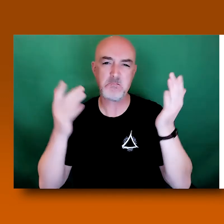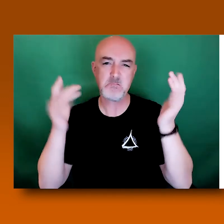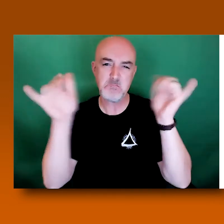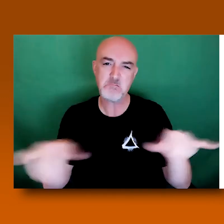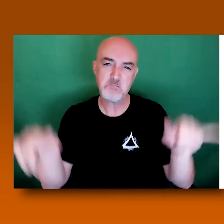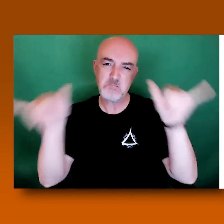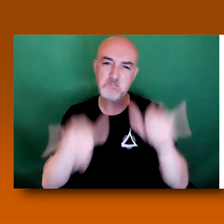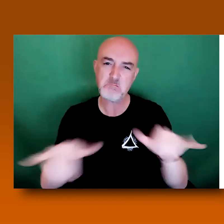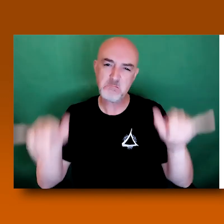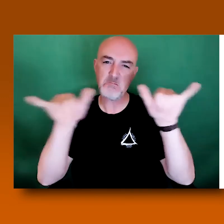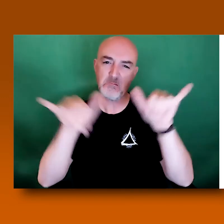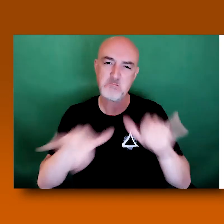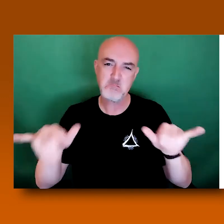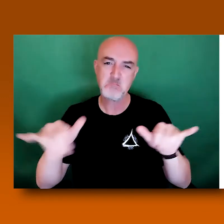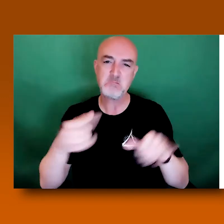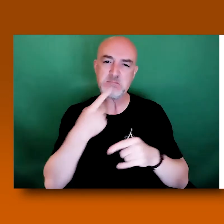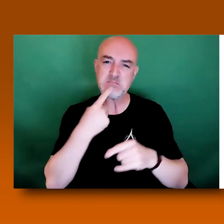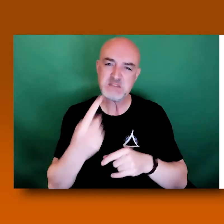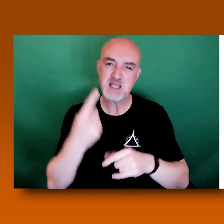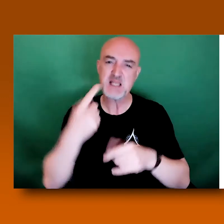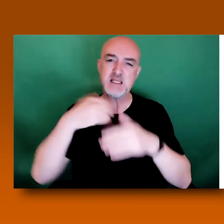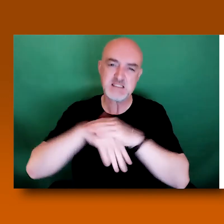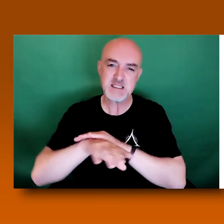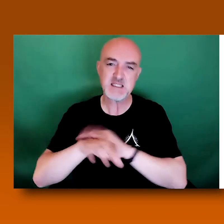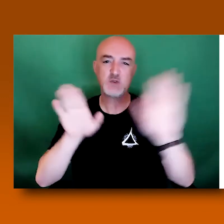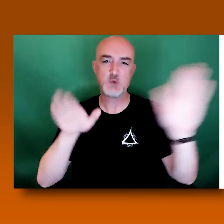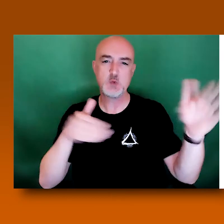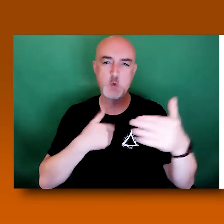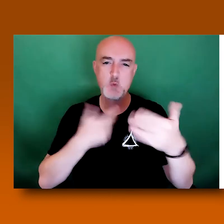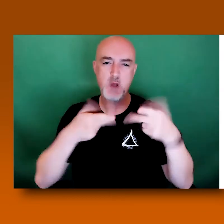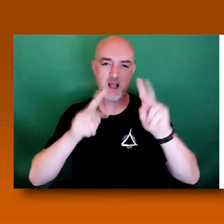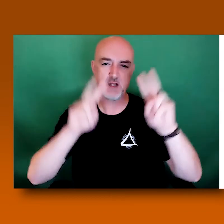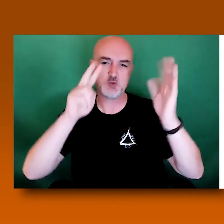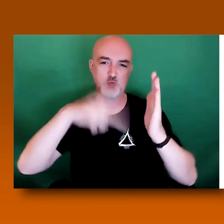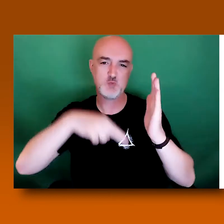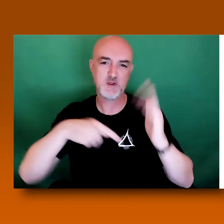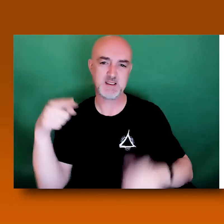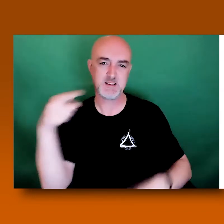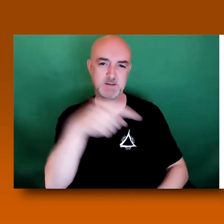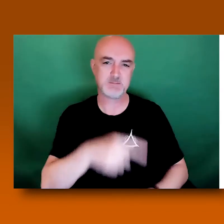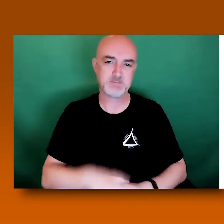There are some common responses and commonly heard phrases within the room,